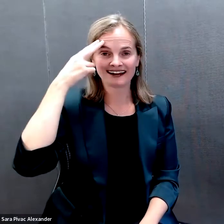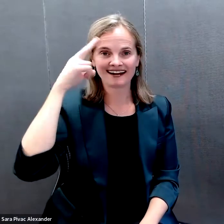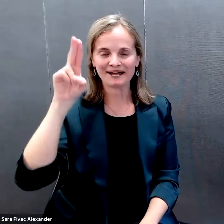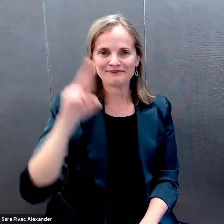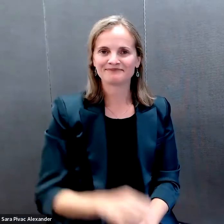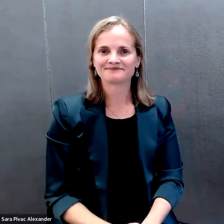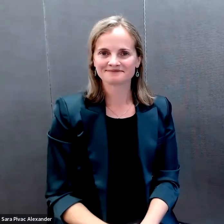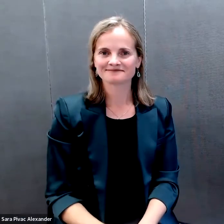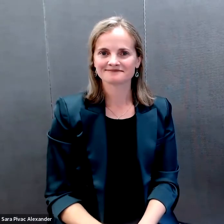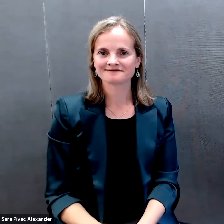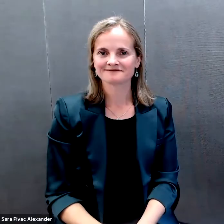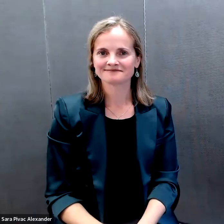my name